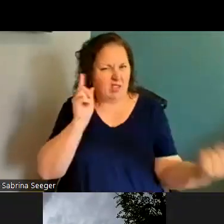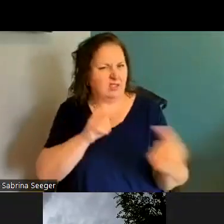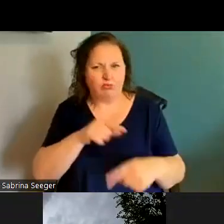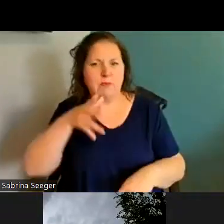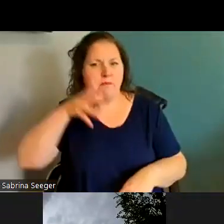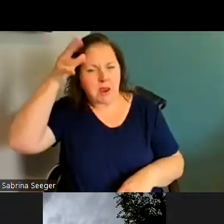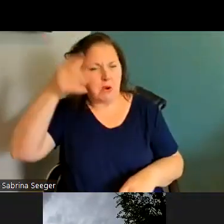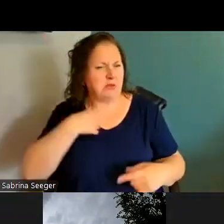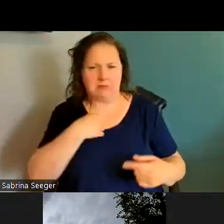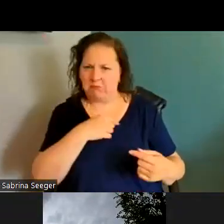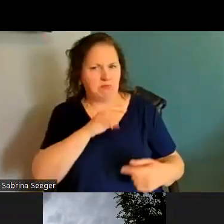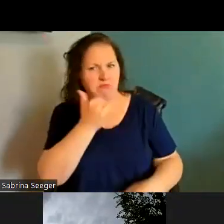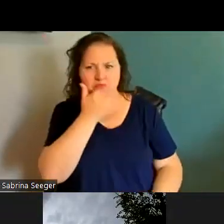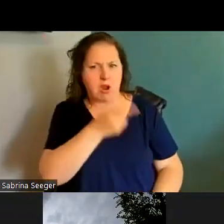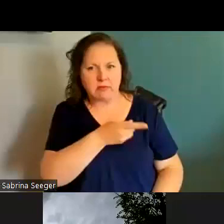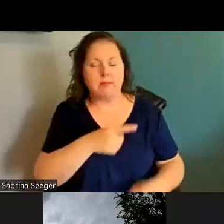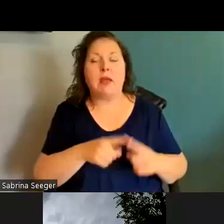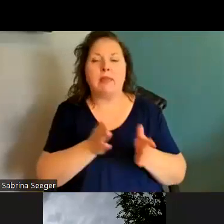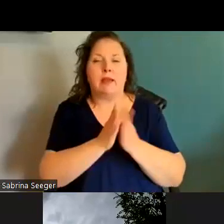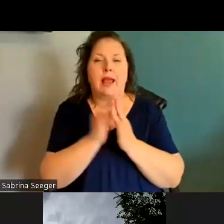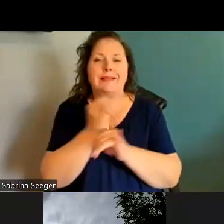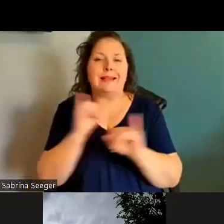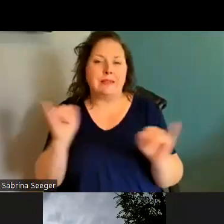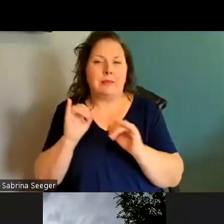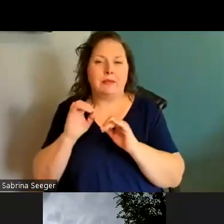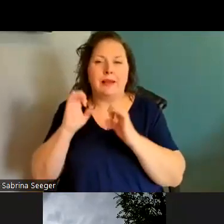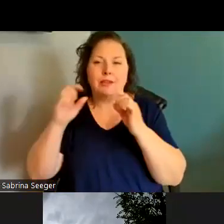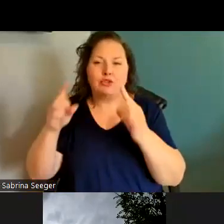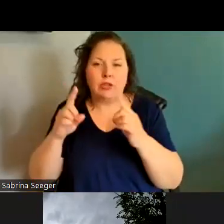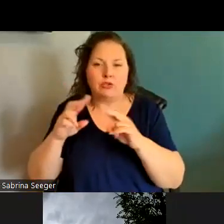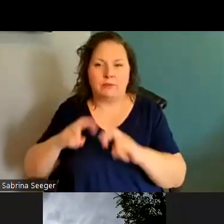a parent might request an independent educational evaluation at public expense,